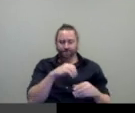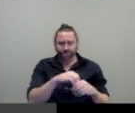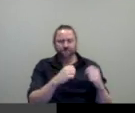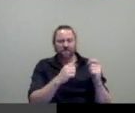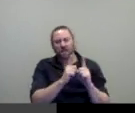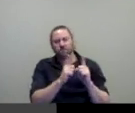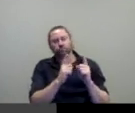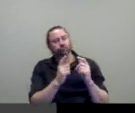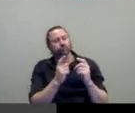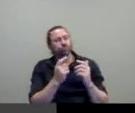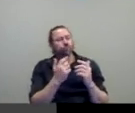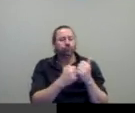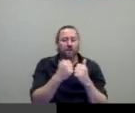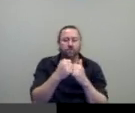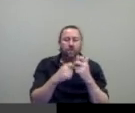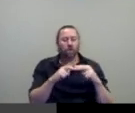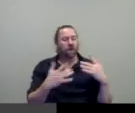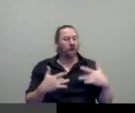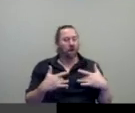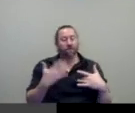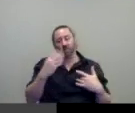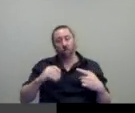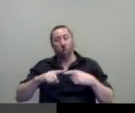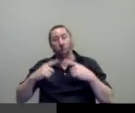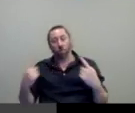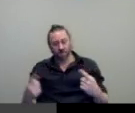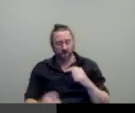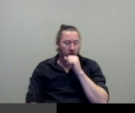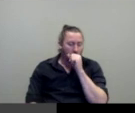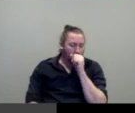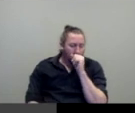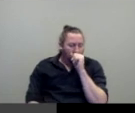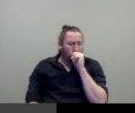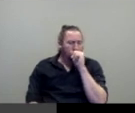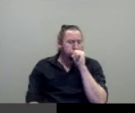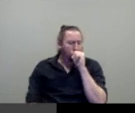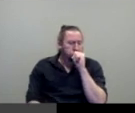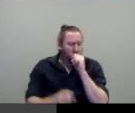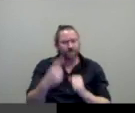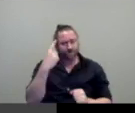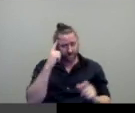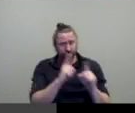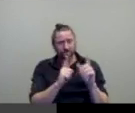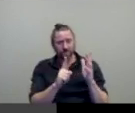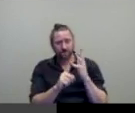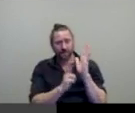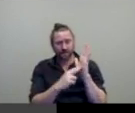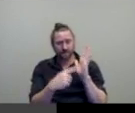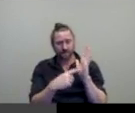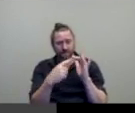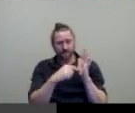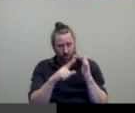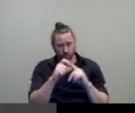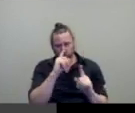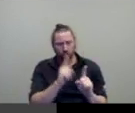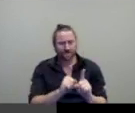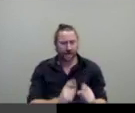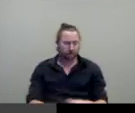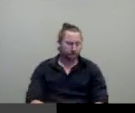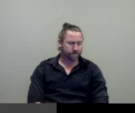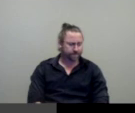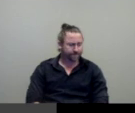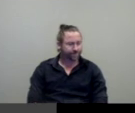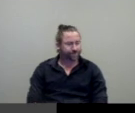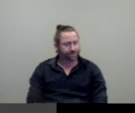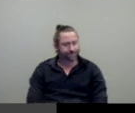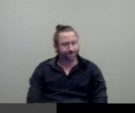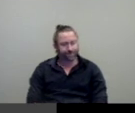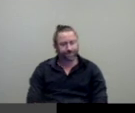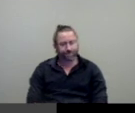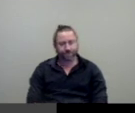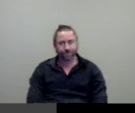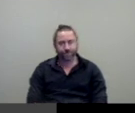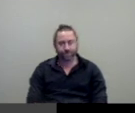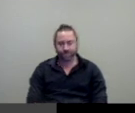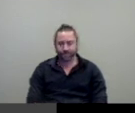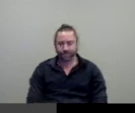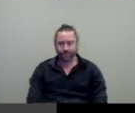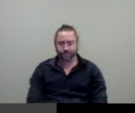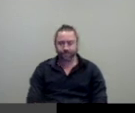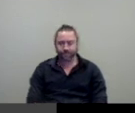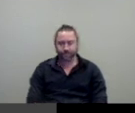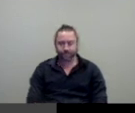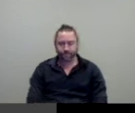to use this tendency to think about how untitled might be an opposite I've just lost my screen